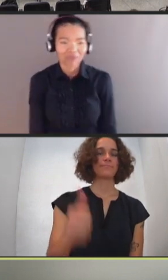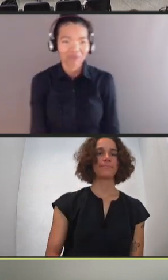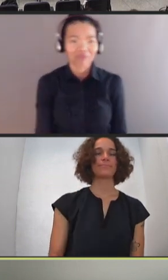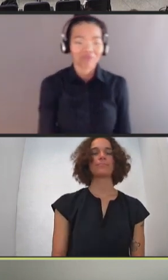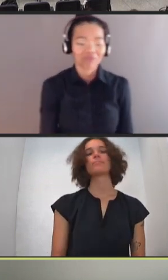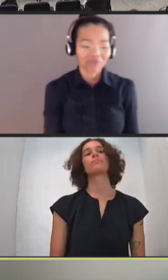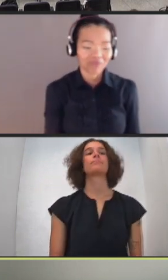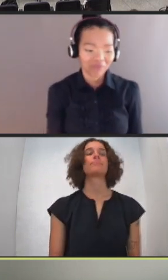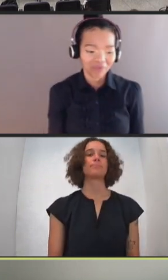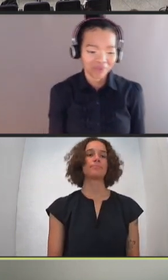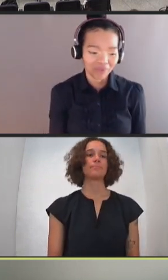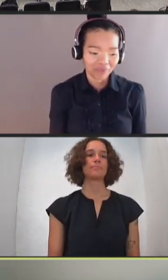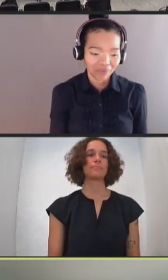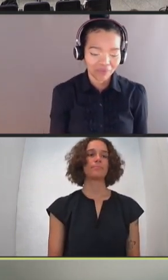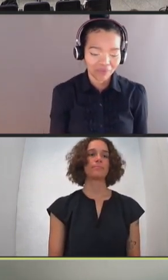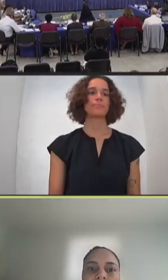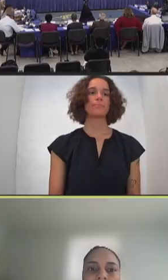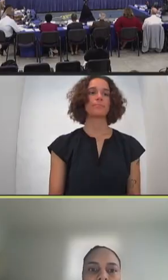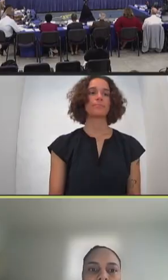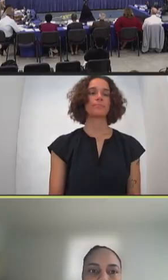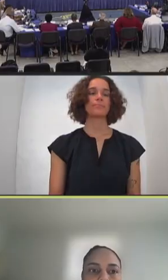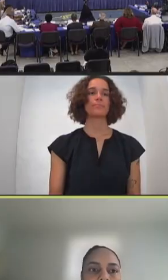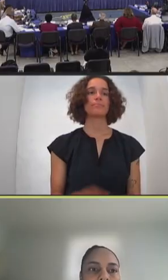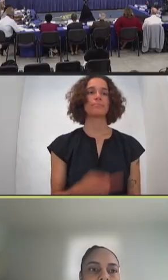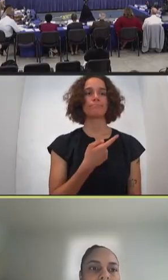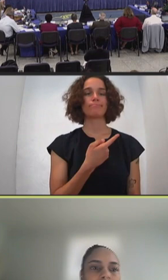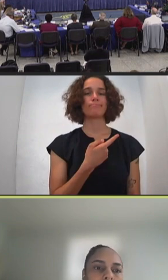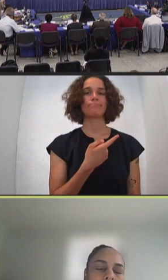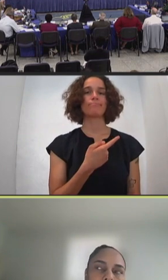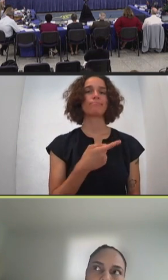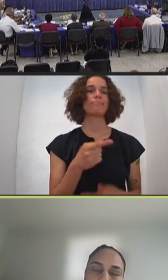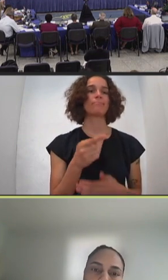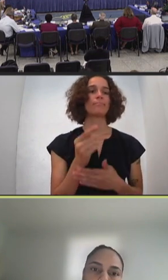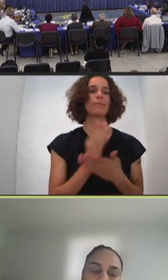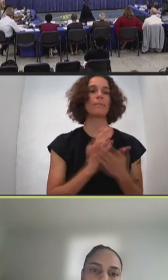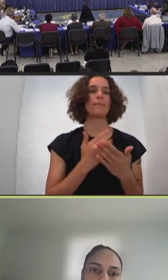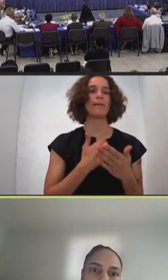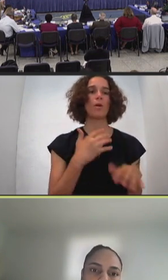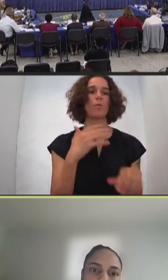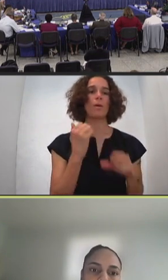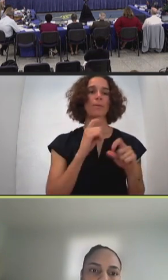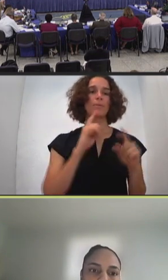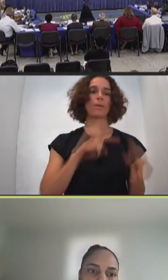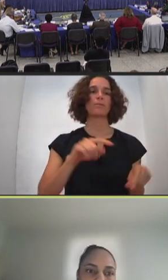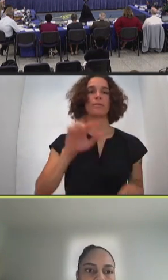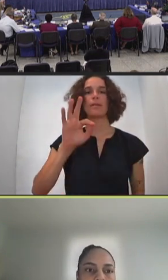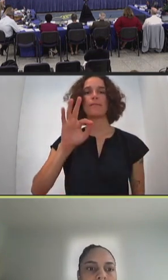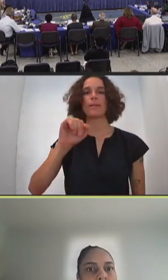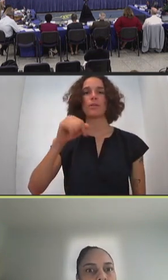And these are some of our rapid response FAQ ads. What these are designed to